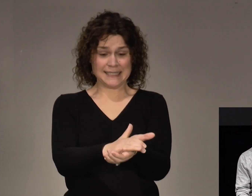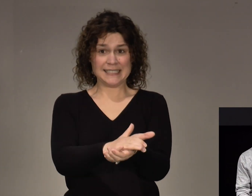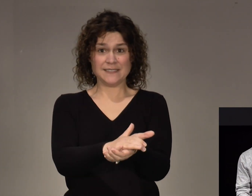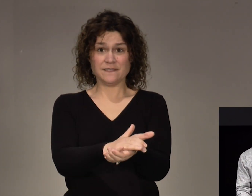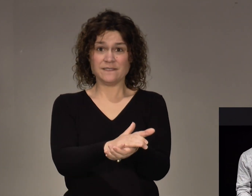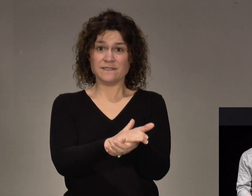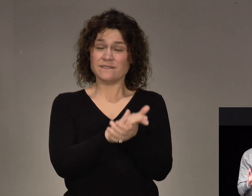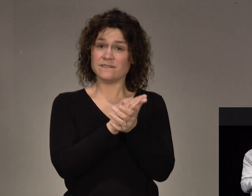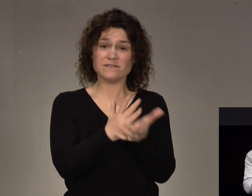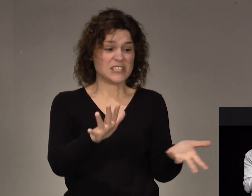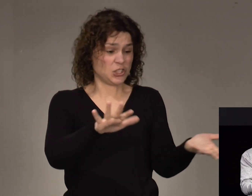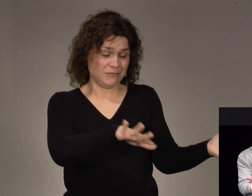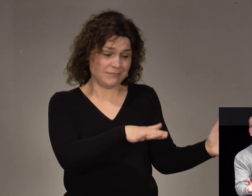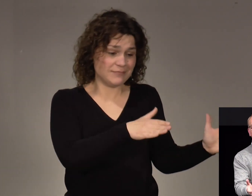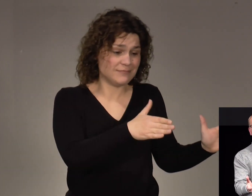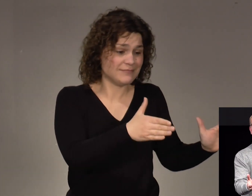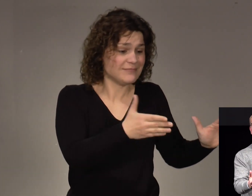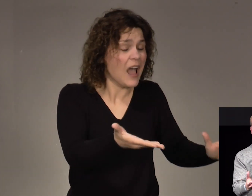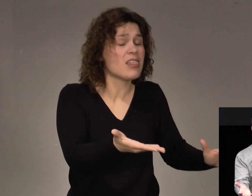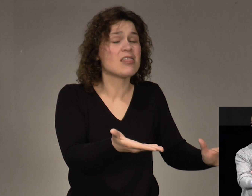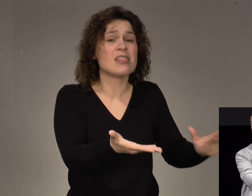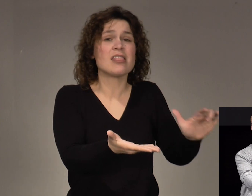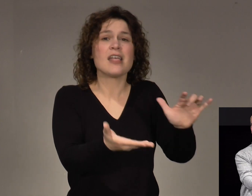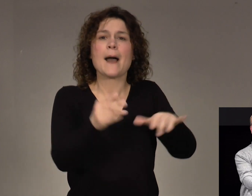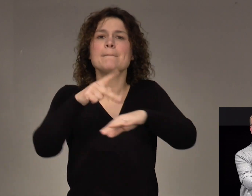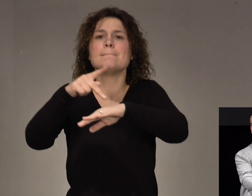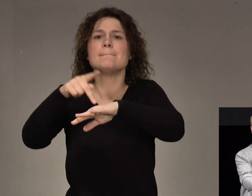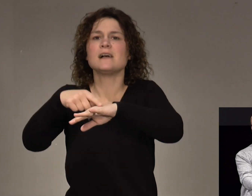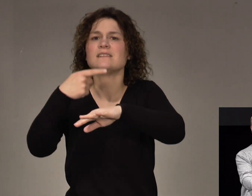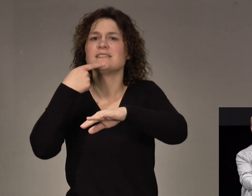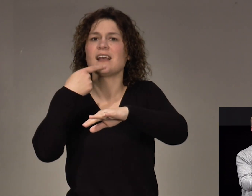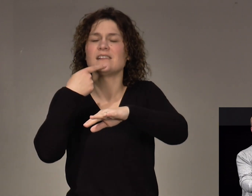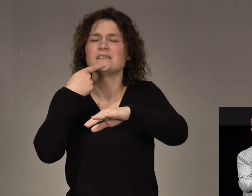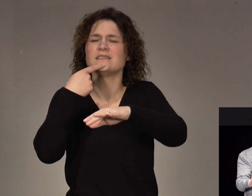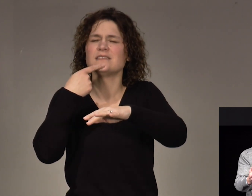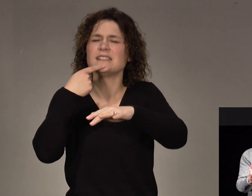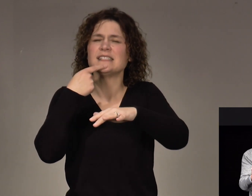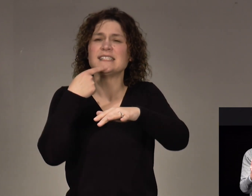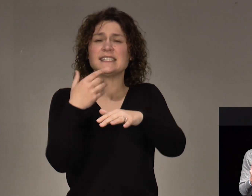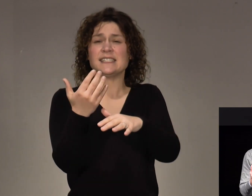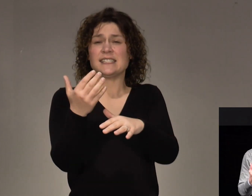But Paul says at the beginning of 1st Corinthians 15 that what I received, I